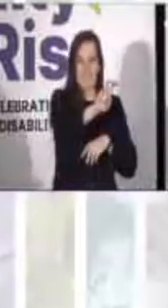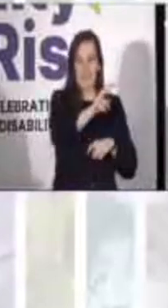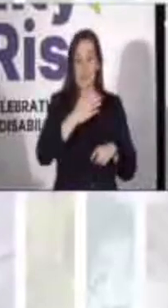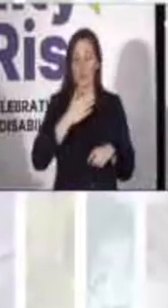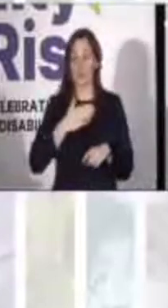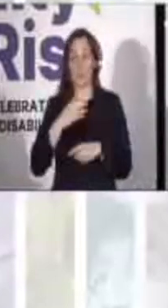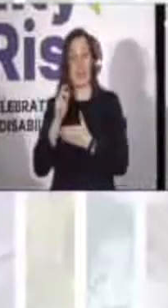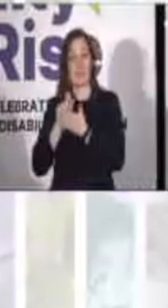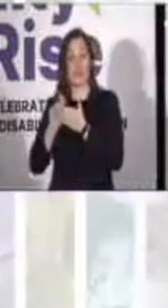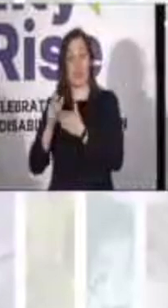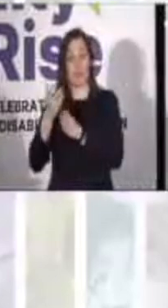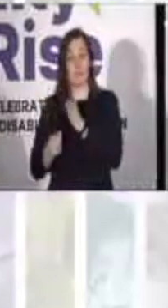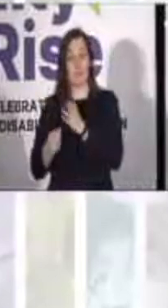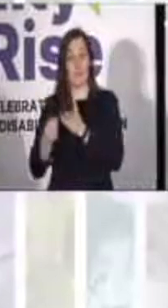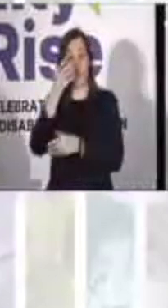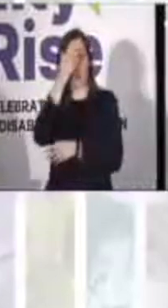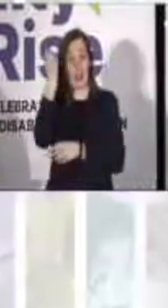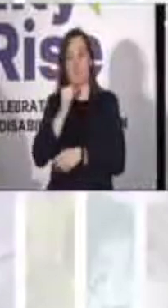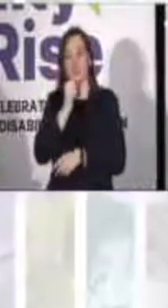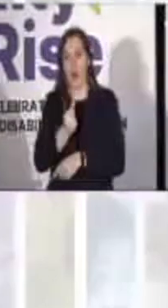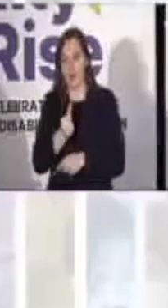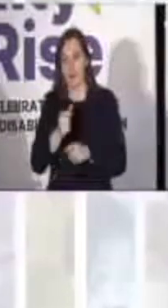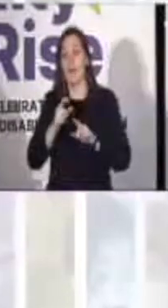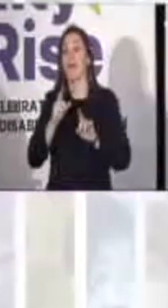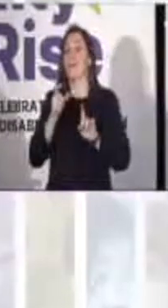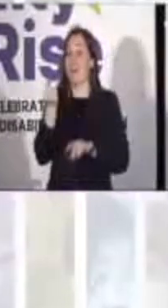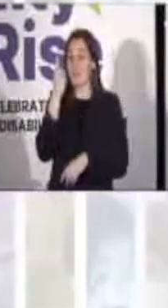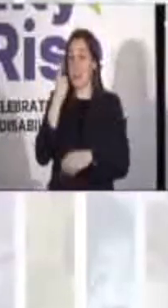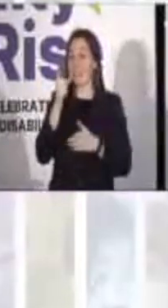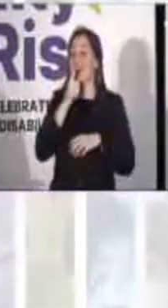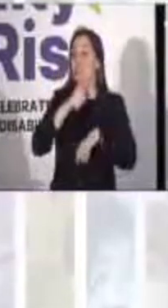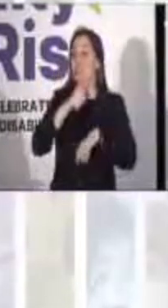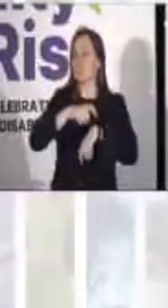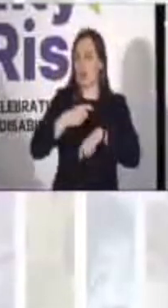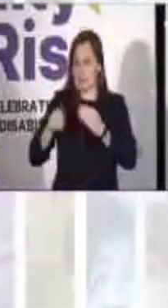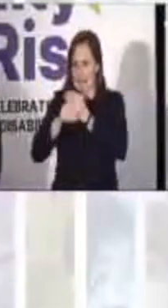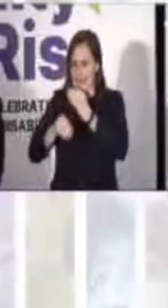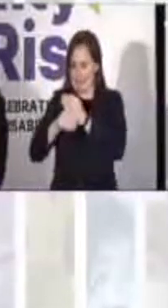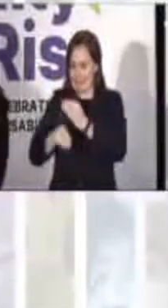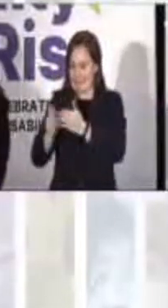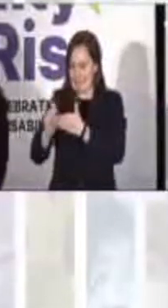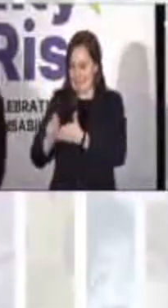BUT I DID ADD 15 NEW IDEAS OVER LUNCH. I'M EXCITED TO BE HERE TODAY.